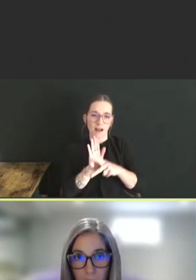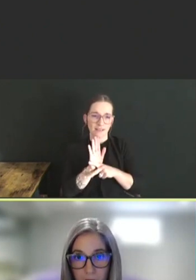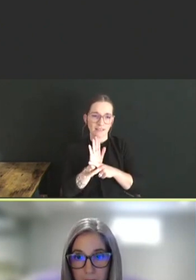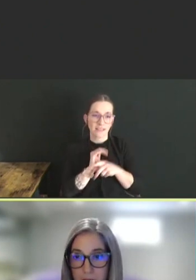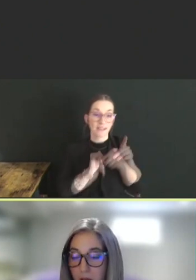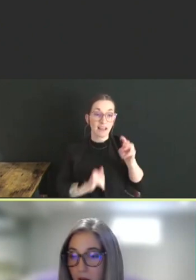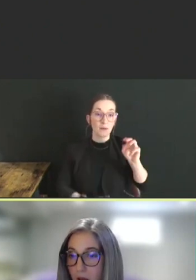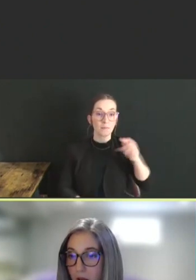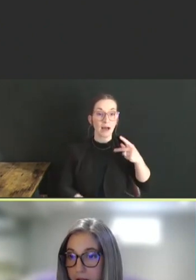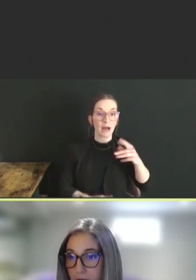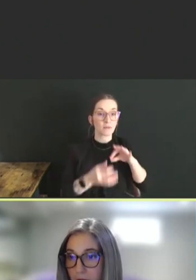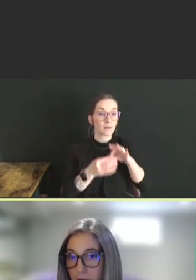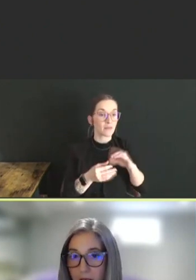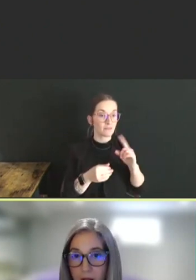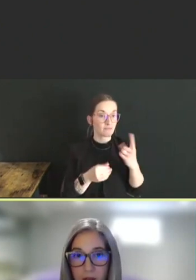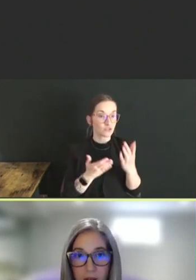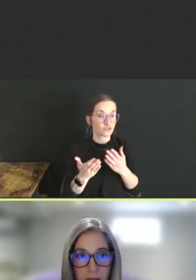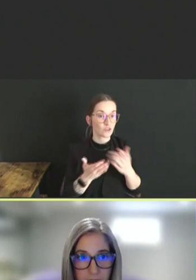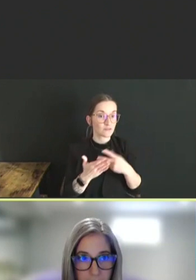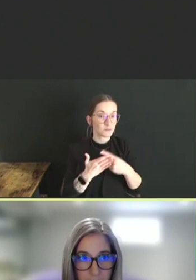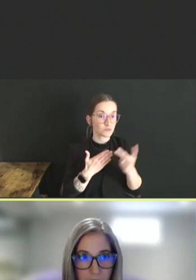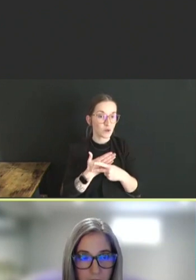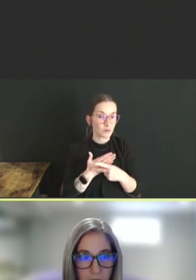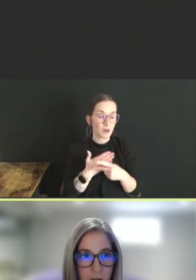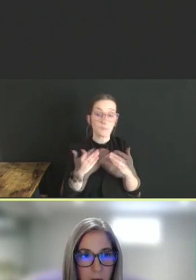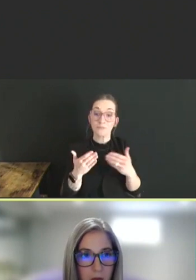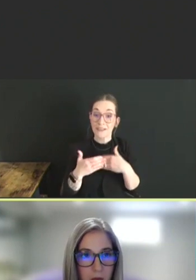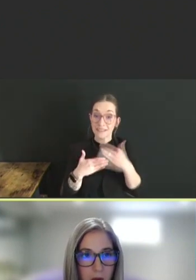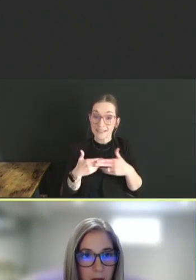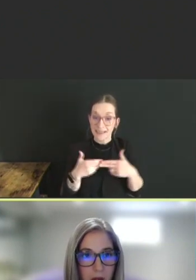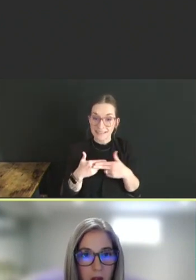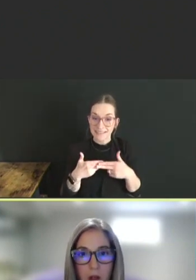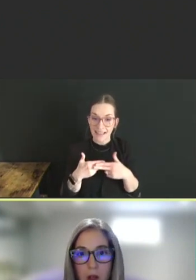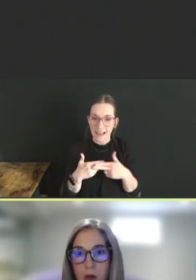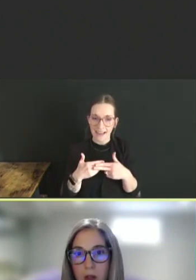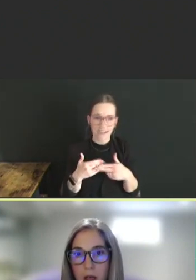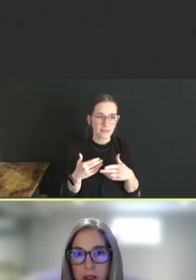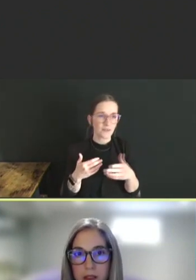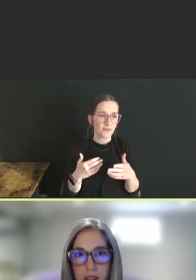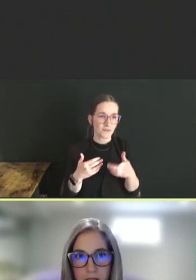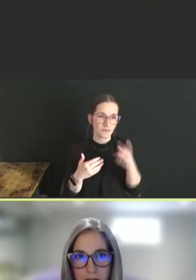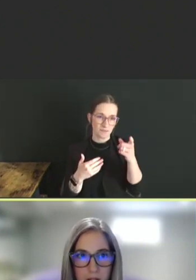I'll also note that on the next slide -- we can move forward -- you get a slightly different